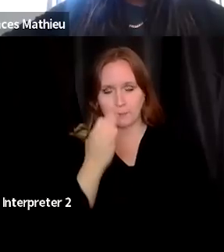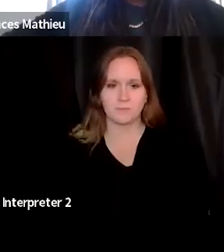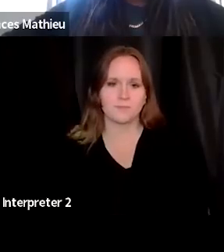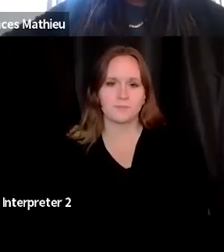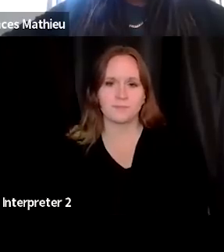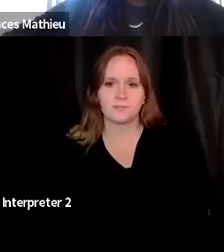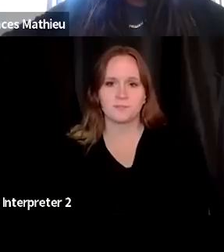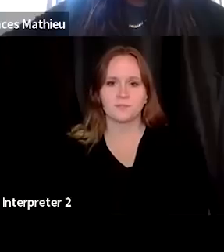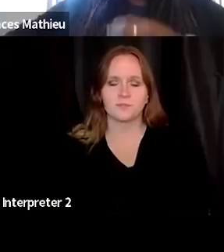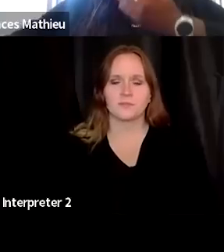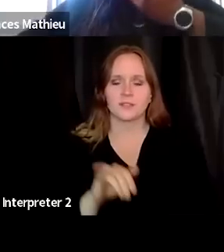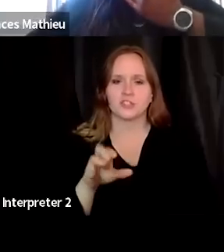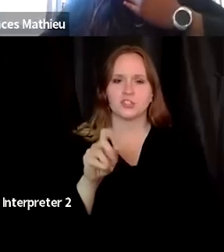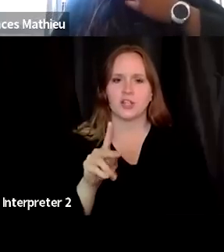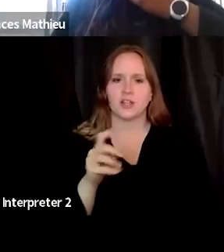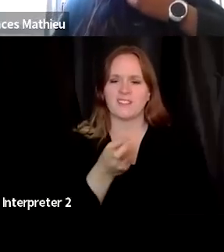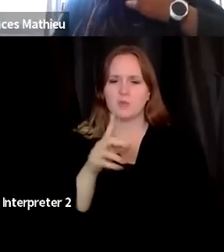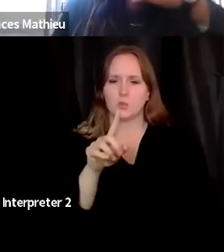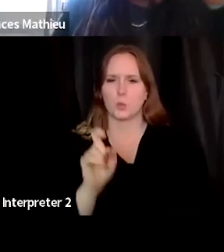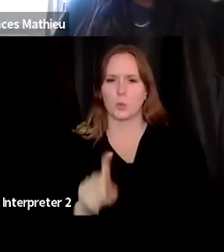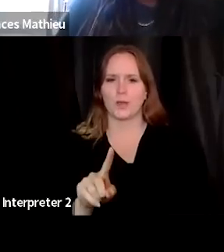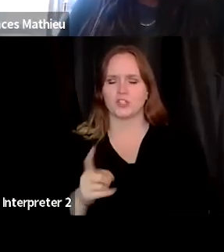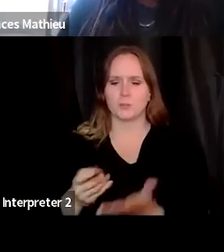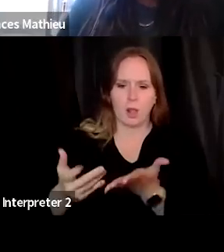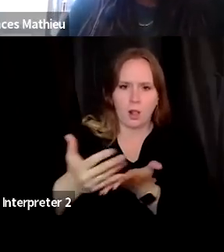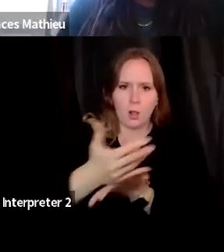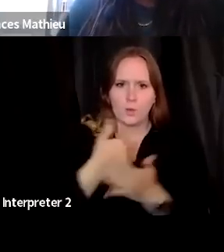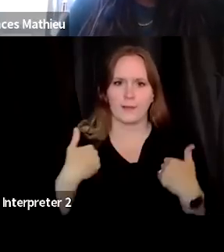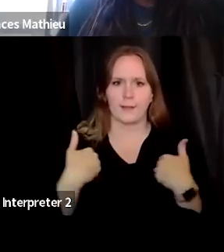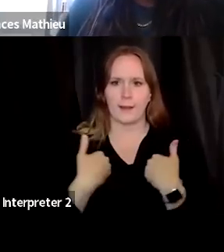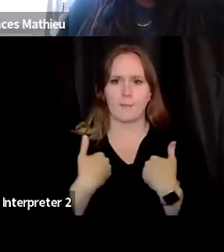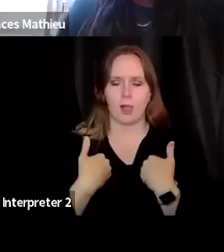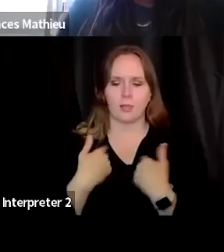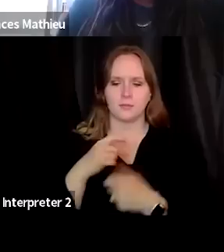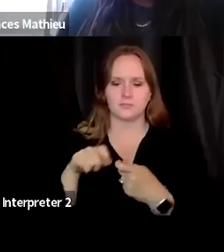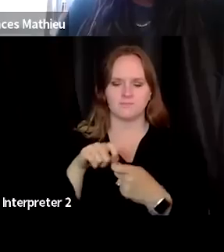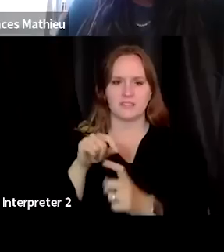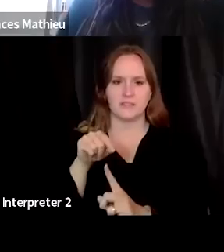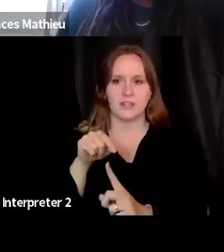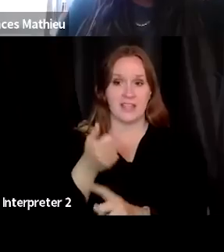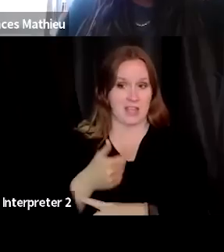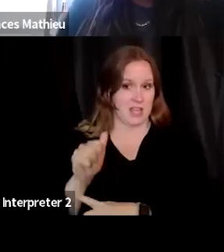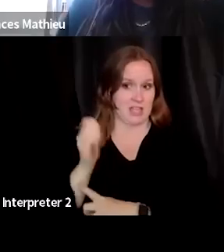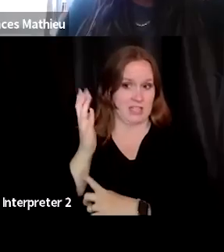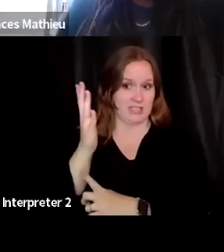There are several questions about hoarding animals and wondering if any of the speakers have any experience with that.